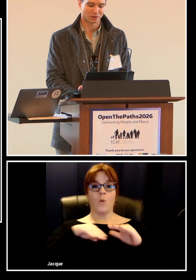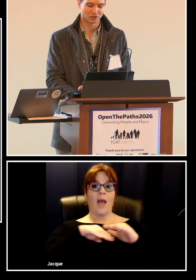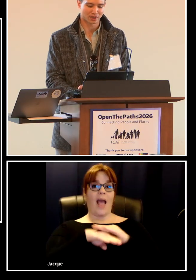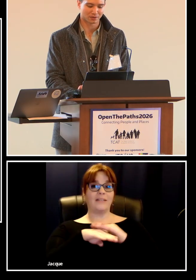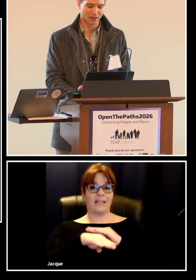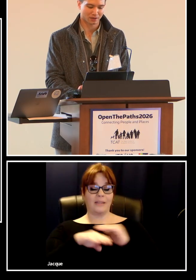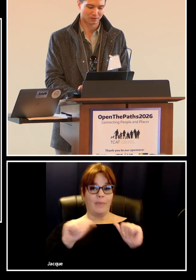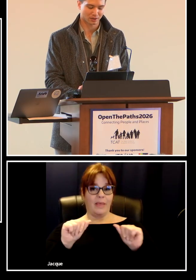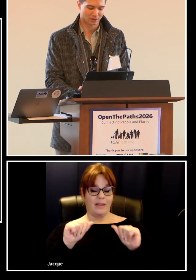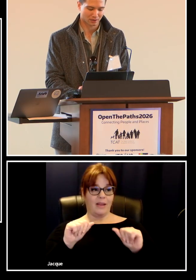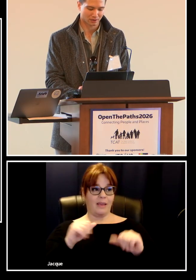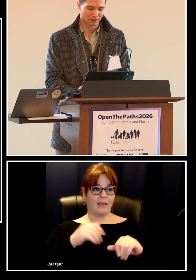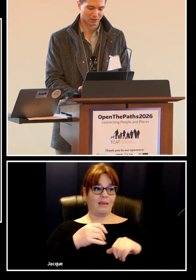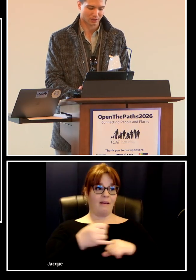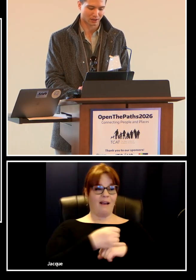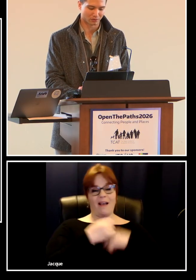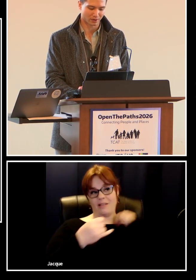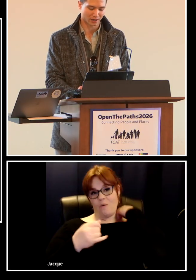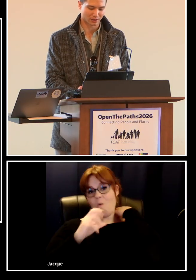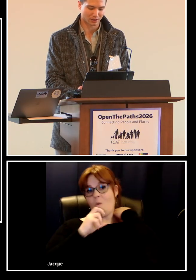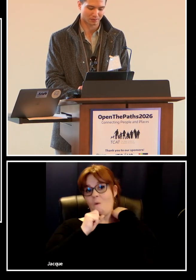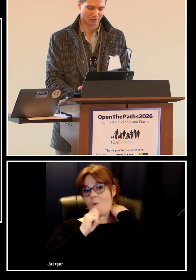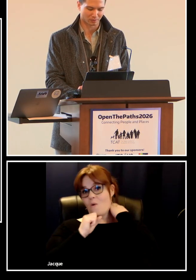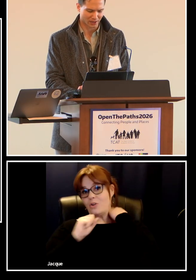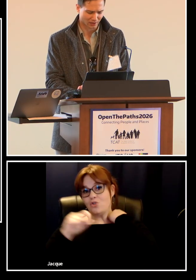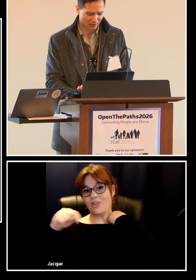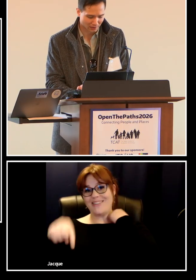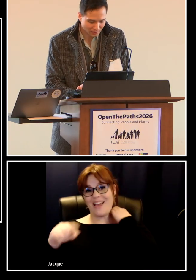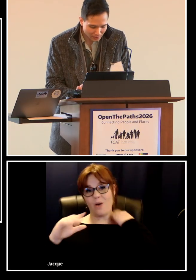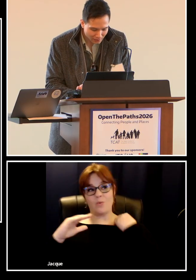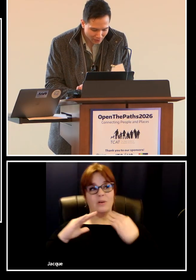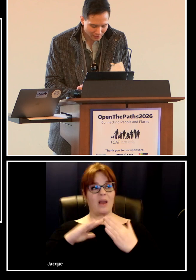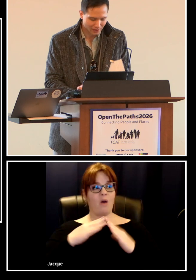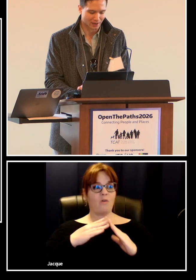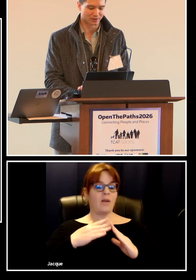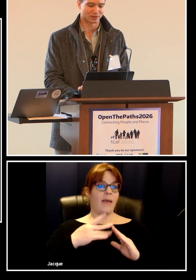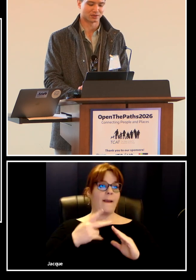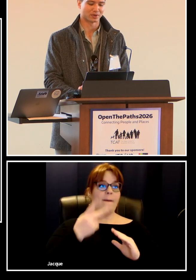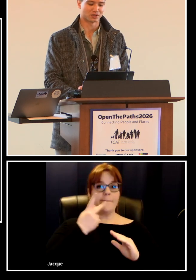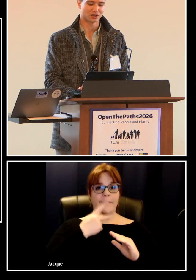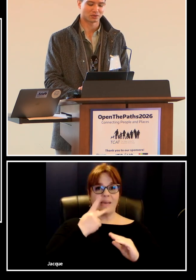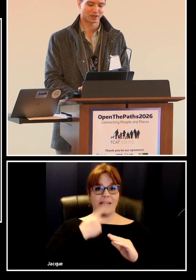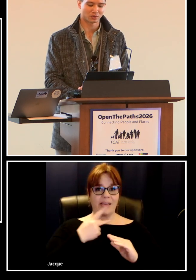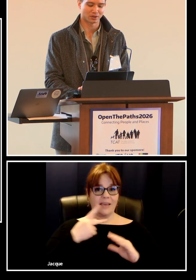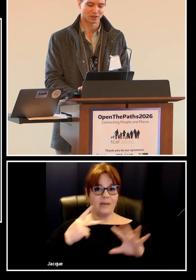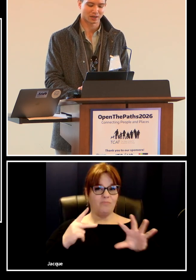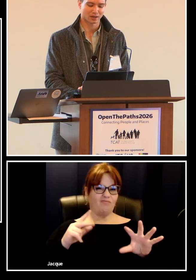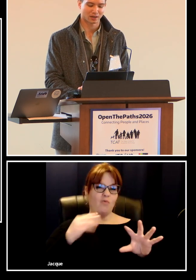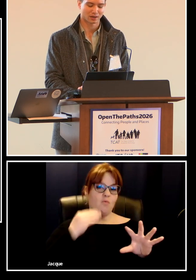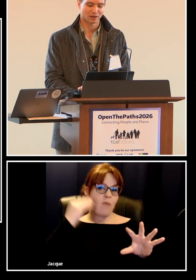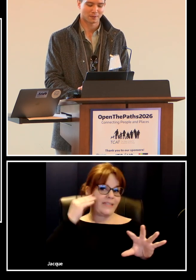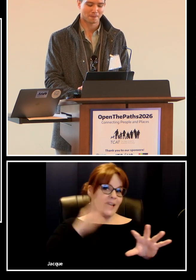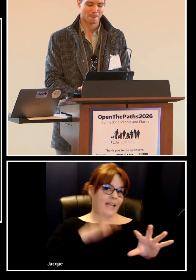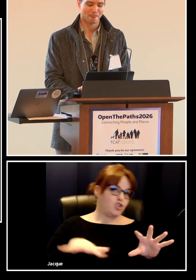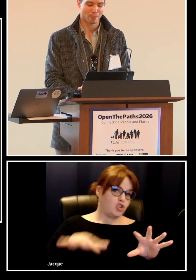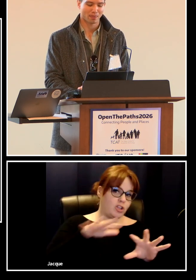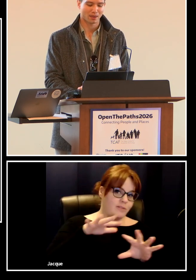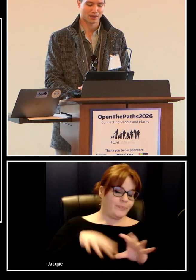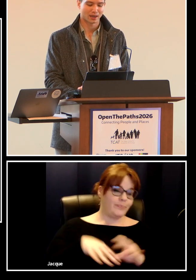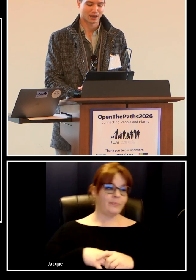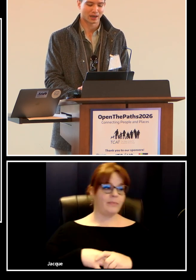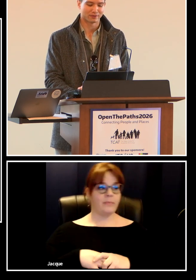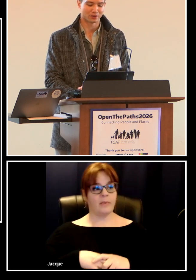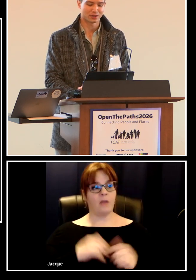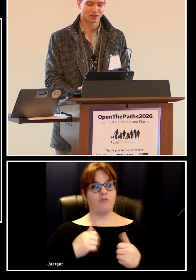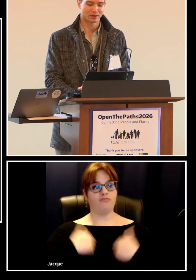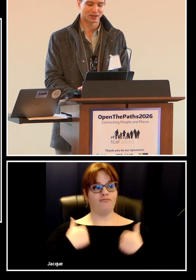orange downtown and red or pink as this residential neighborhood. And if I regenerate